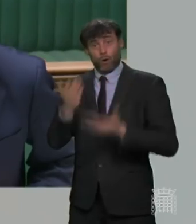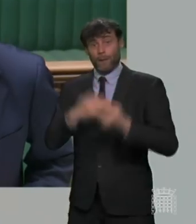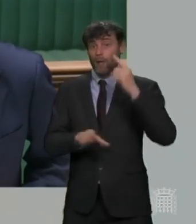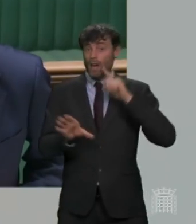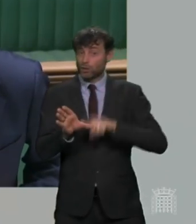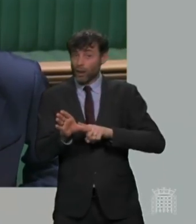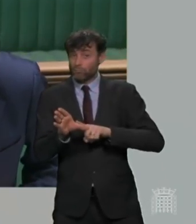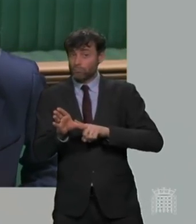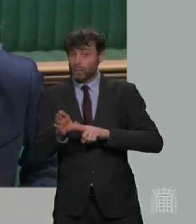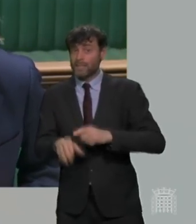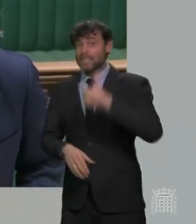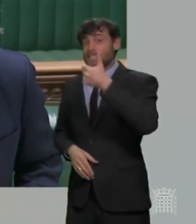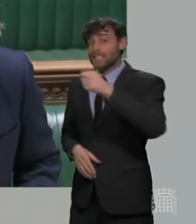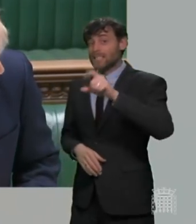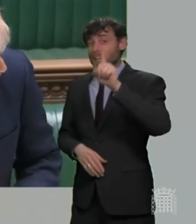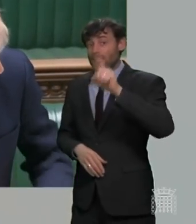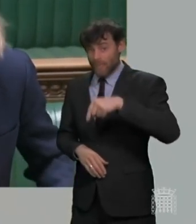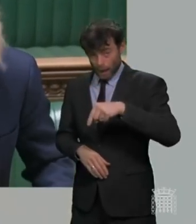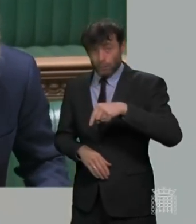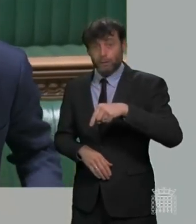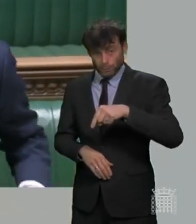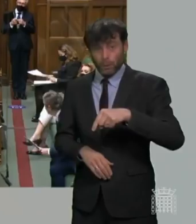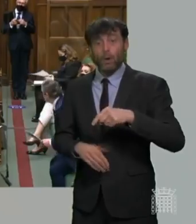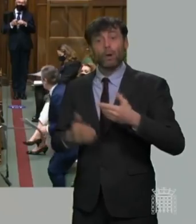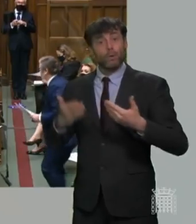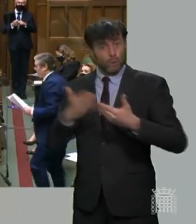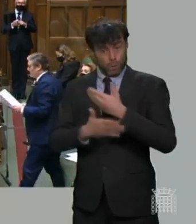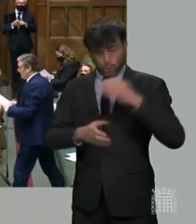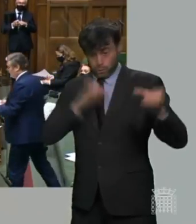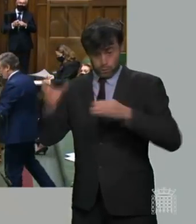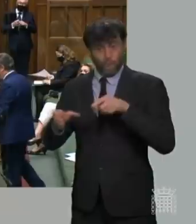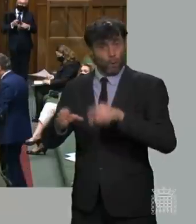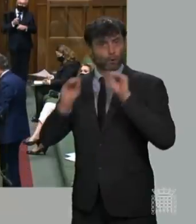and 60,000 more in training. >> Keir Starmer